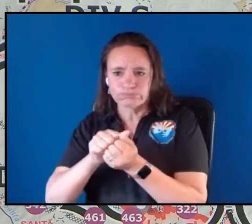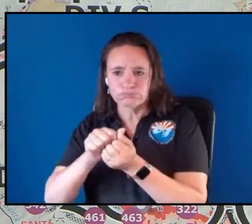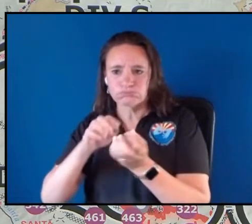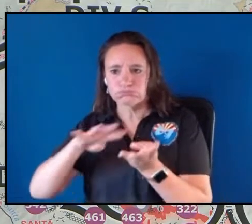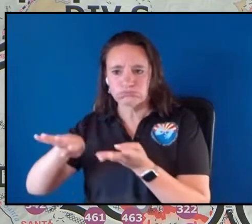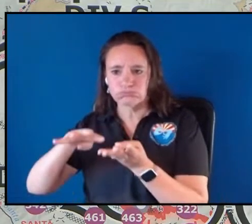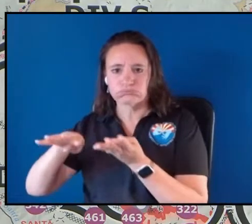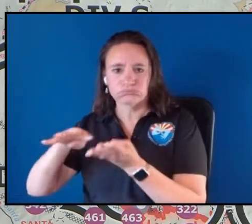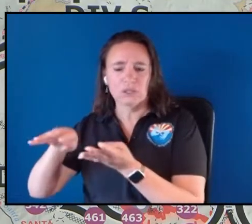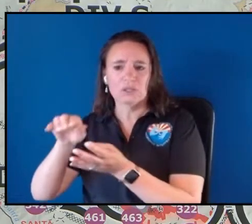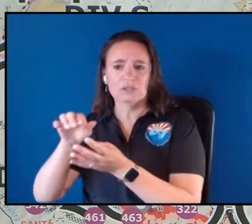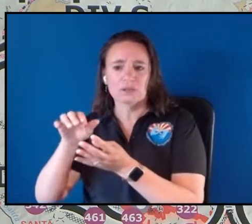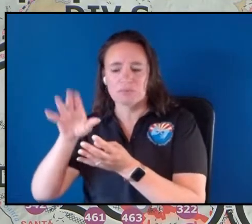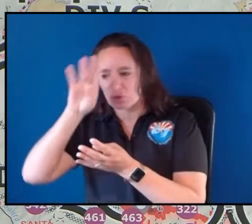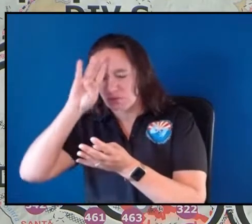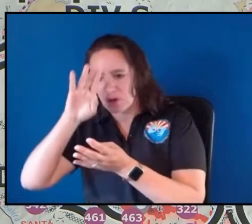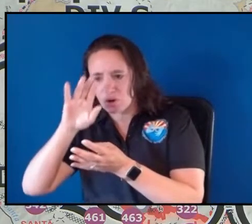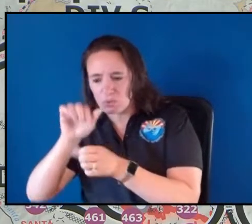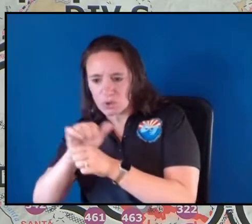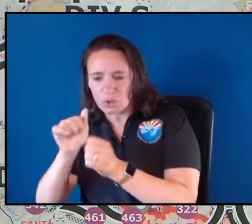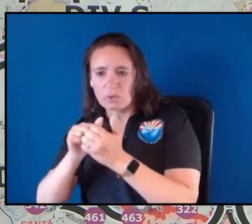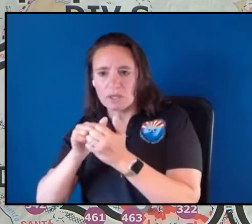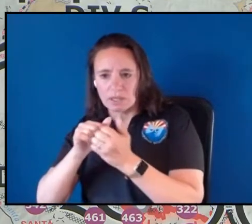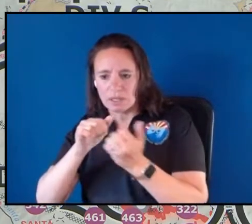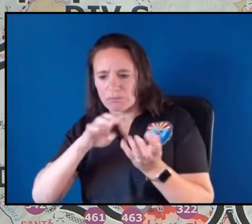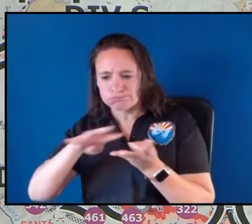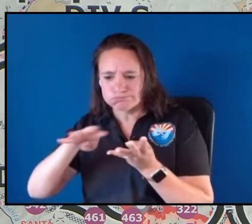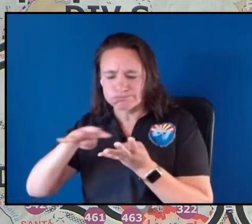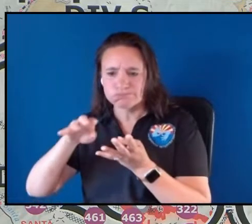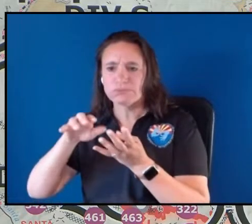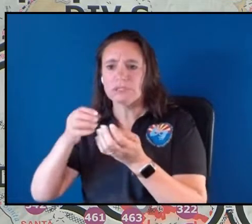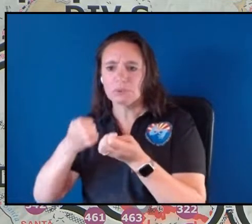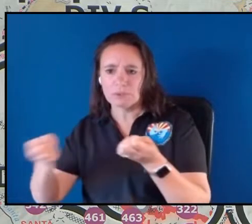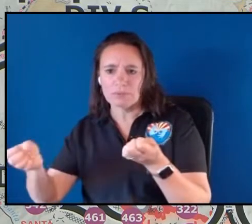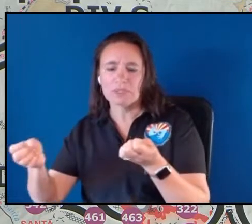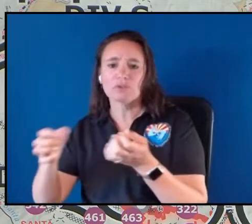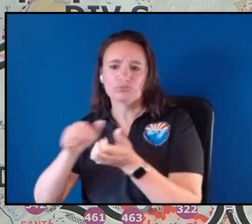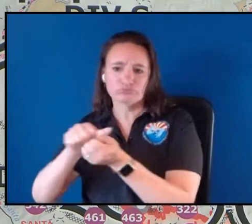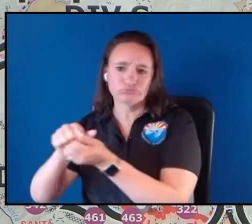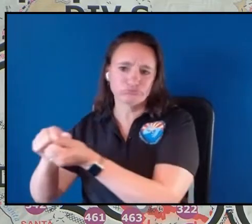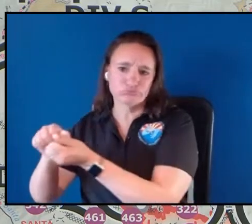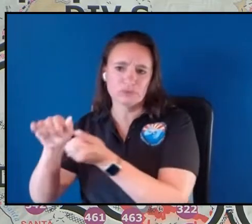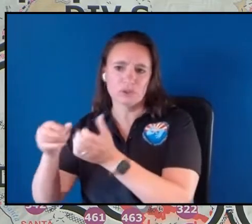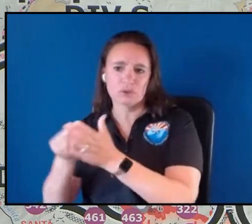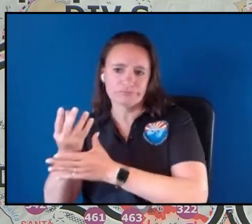Where they're chipping the fuels that they had cleared away to to construct those fire lines. And then you probably will